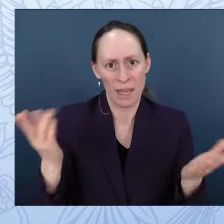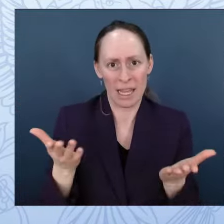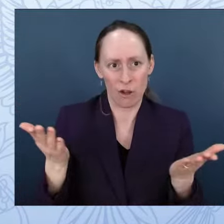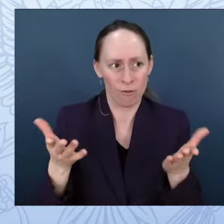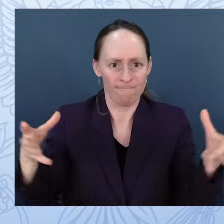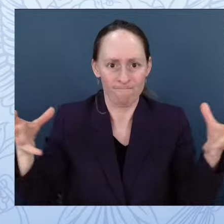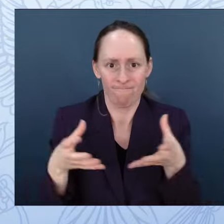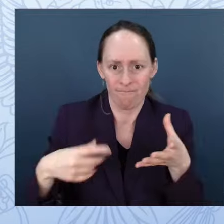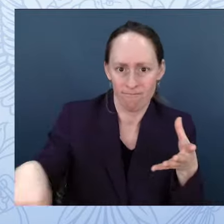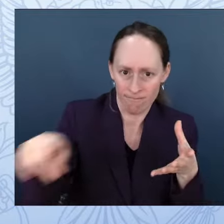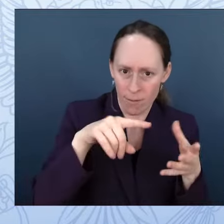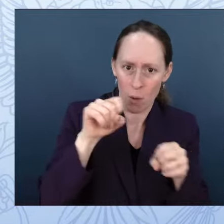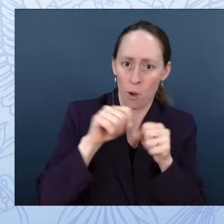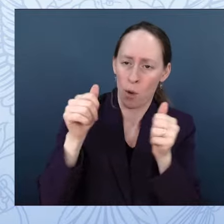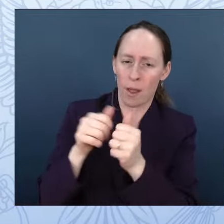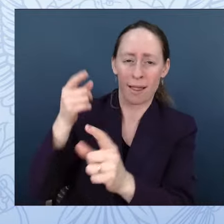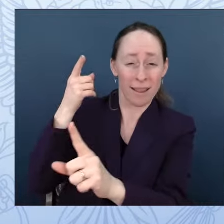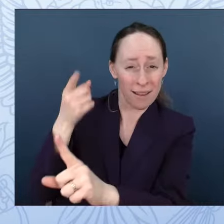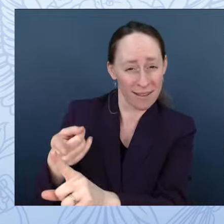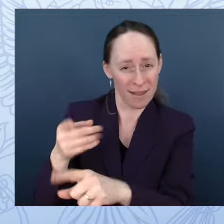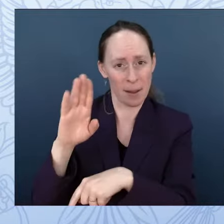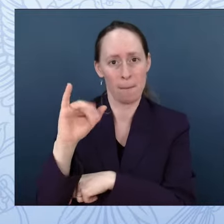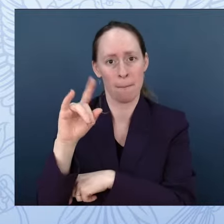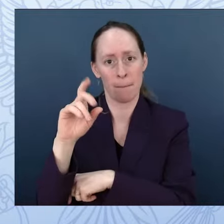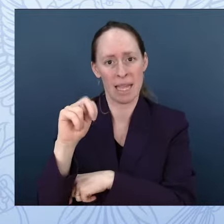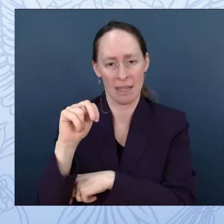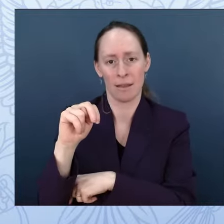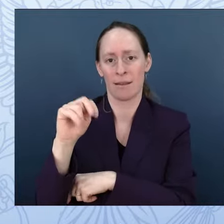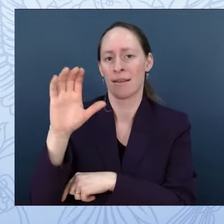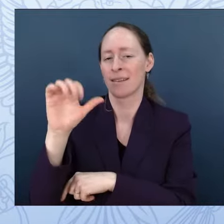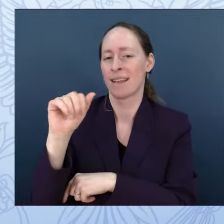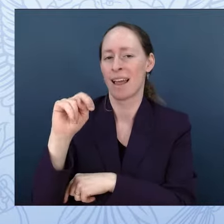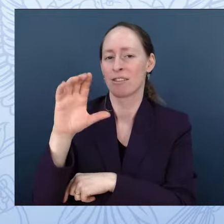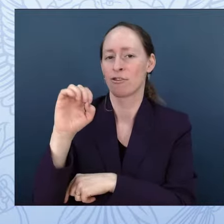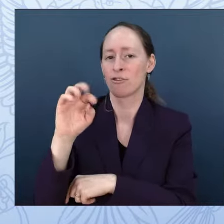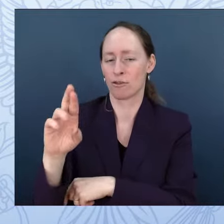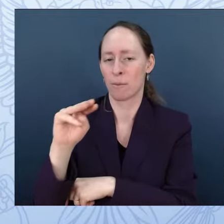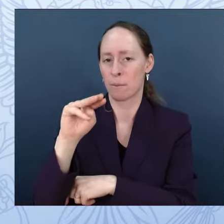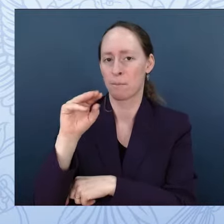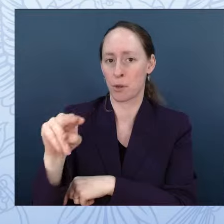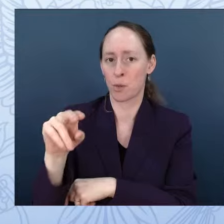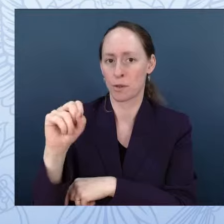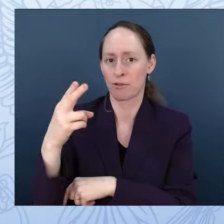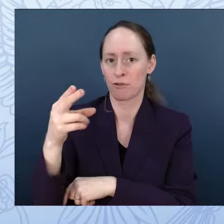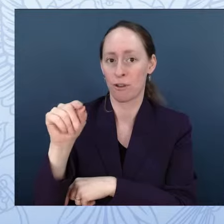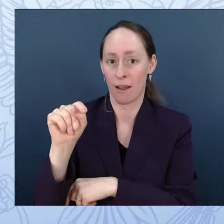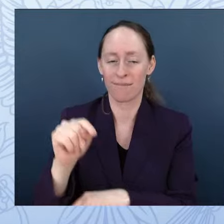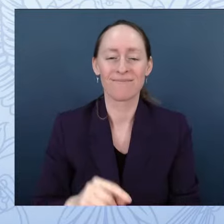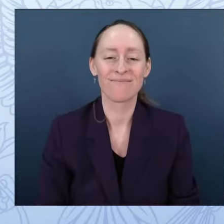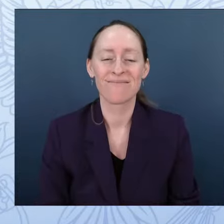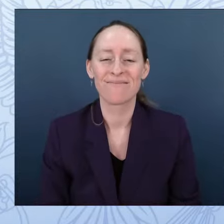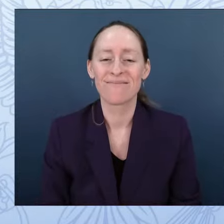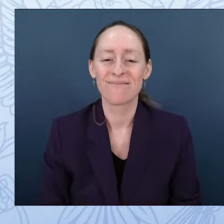Ensuring pathways to cancer navigation services is a critically important step in overcoming barriers to essential medical care